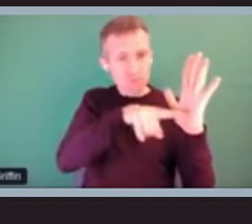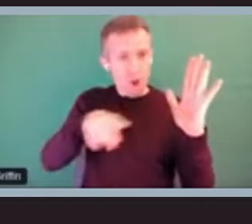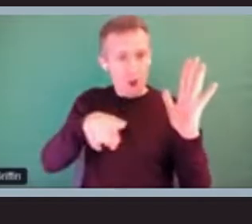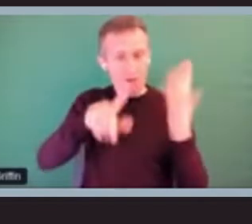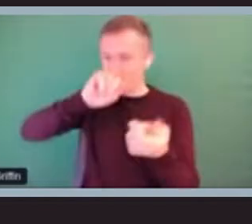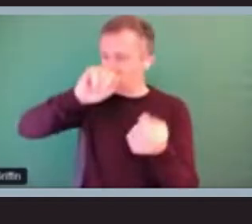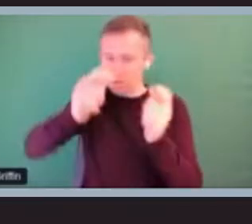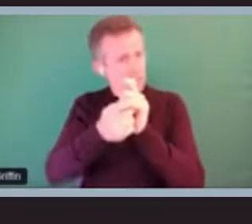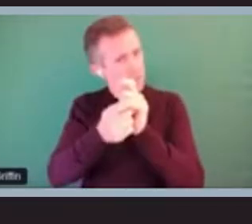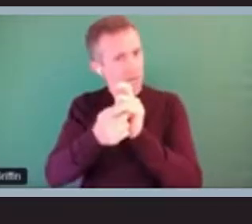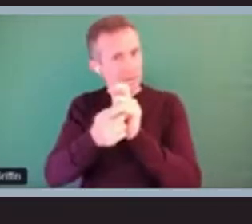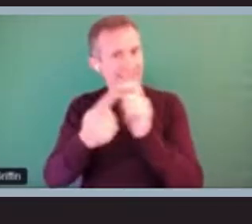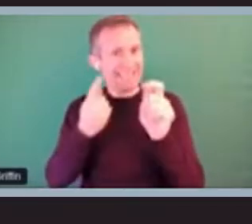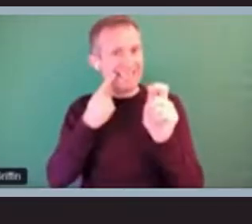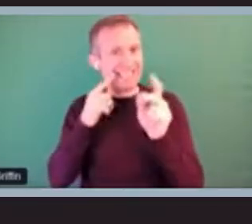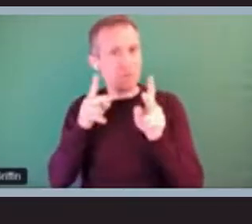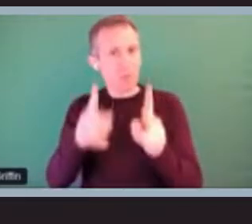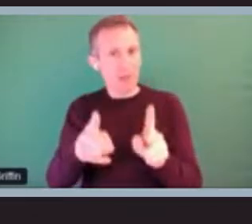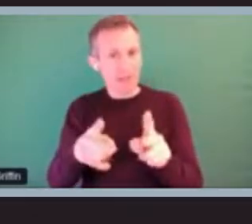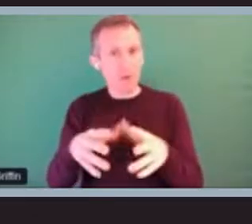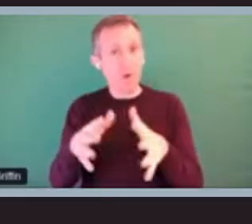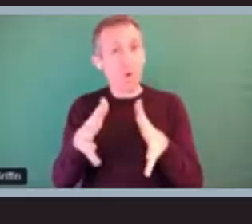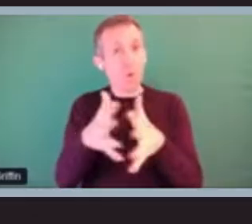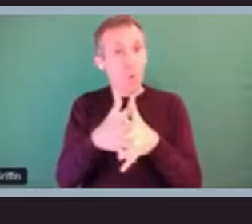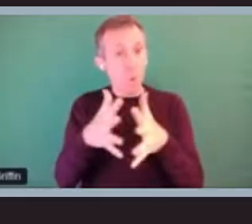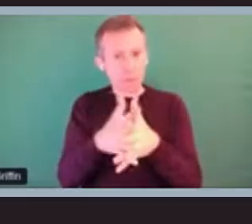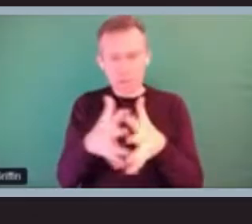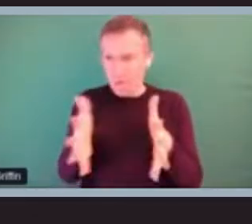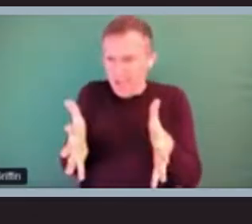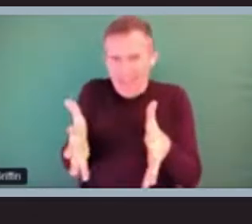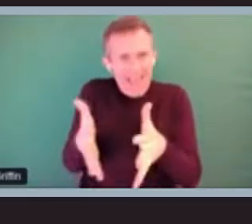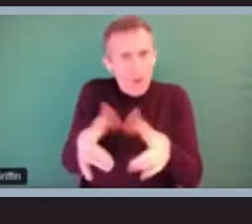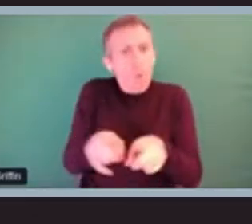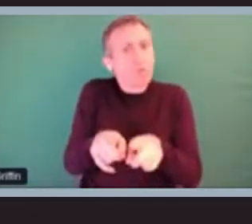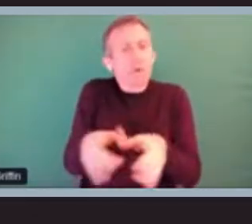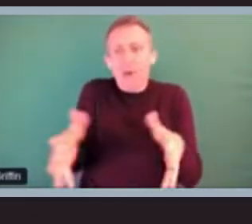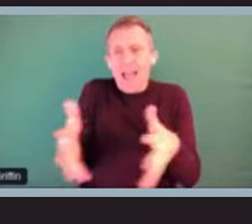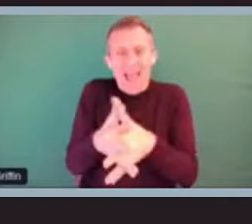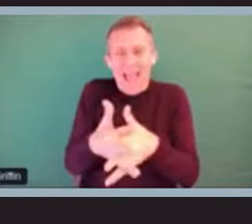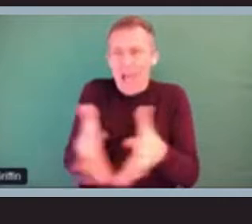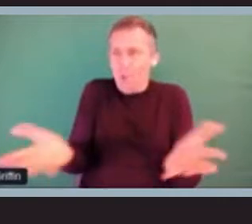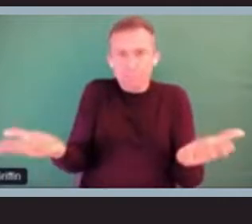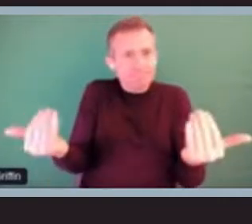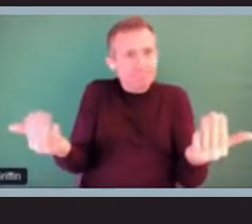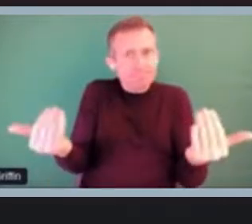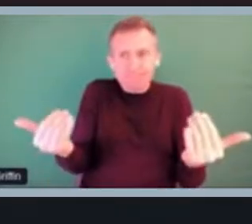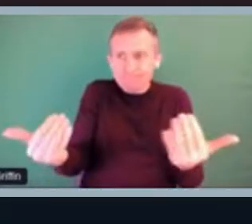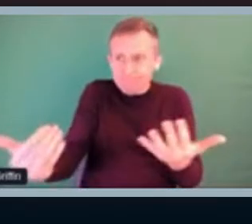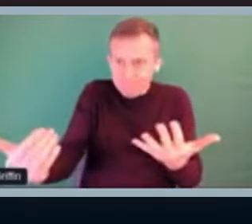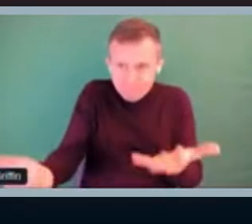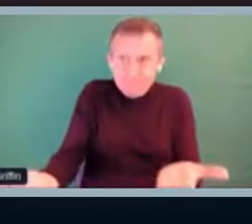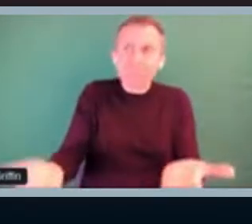• And how can we amplify engagement with accessibility within our organisation?